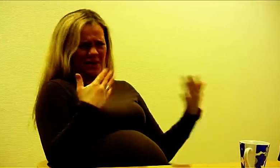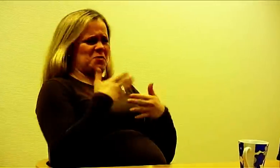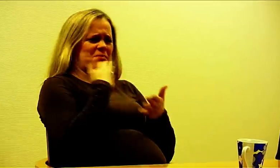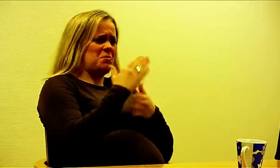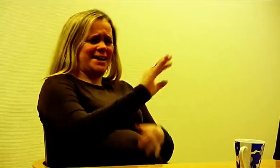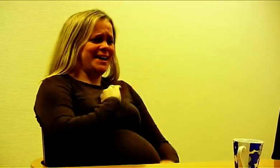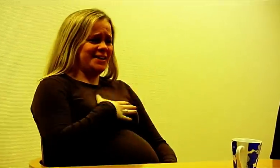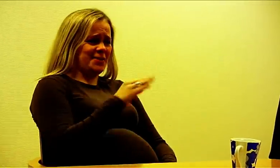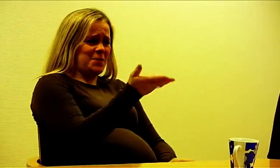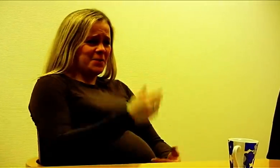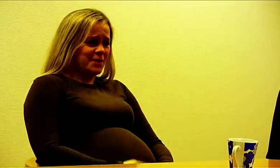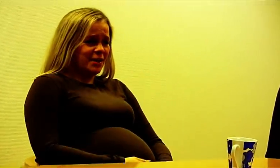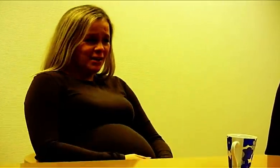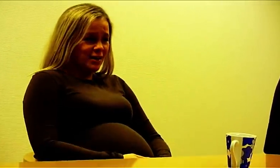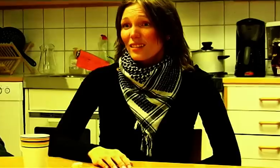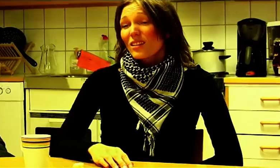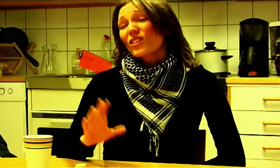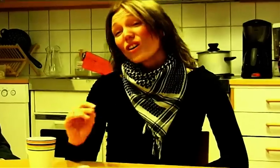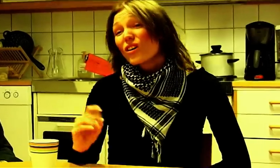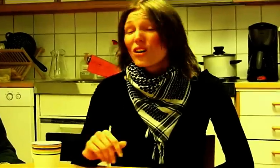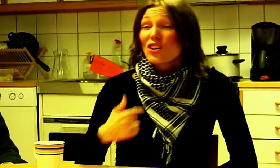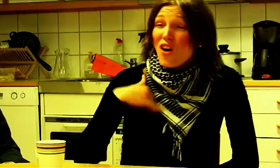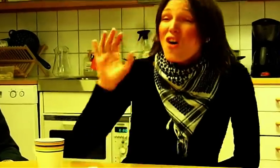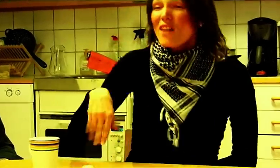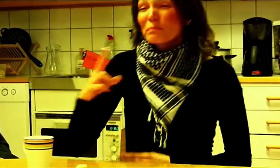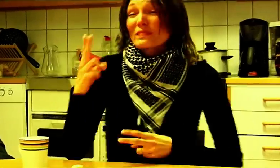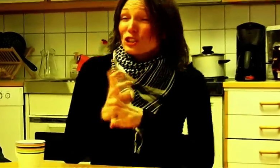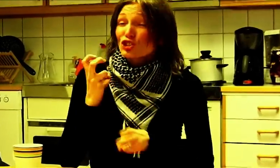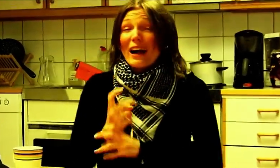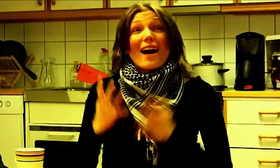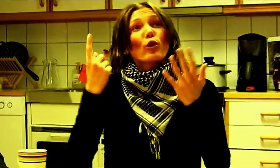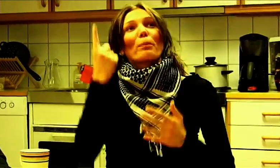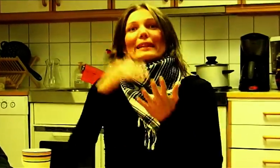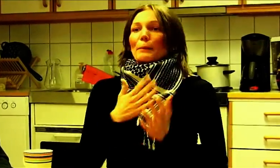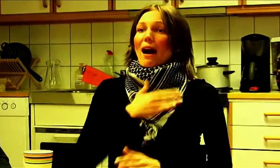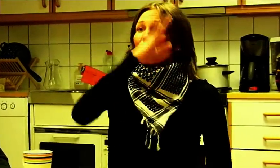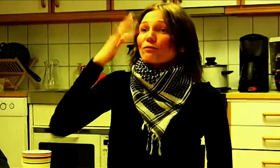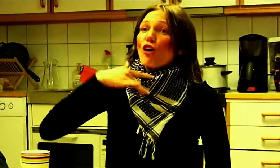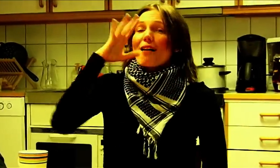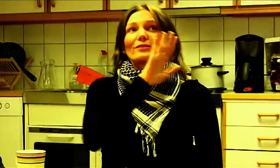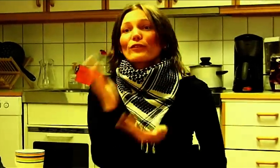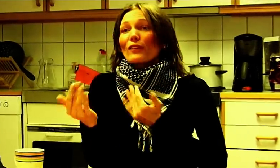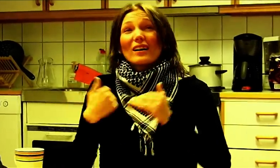Then why haven't you told about your own? I always tried to live up to the expectations of my academic parents.